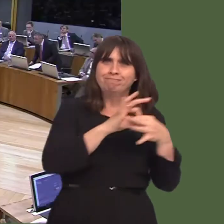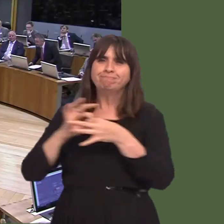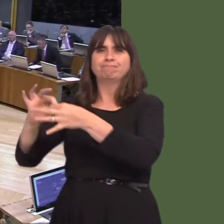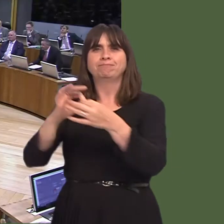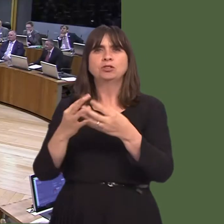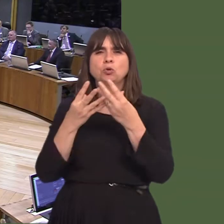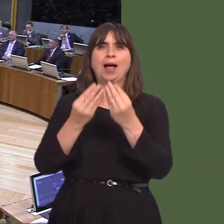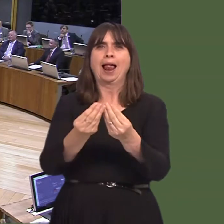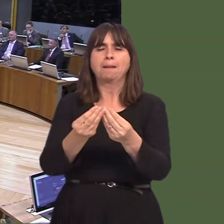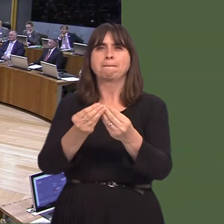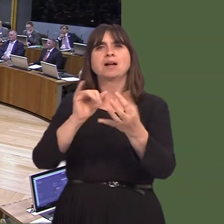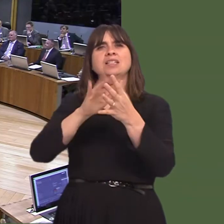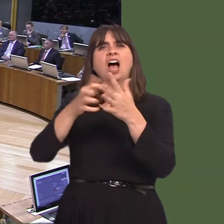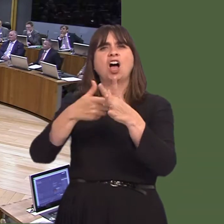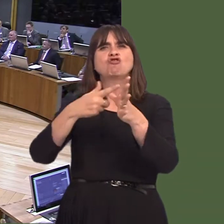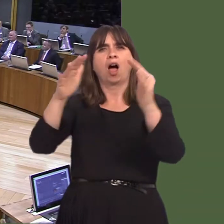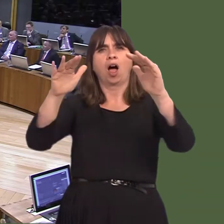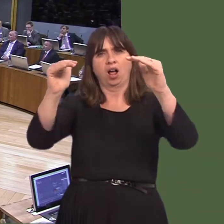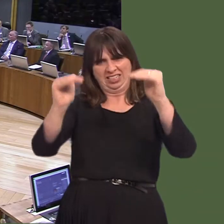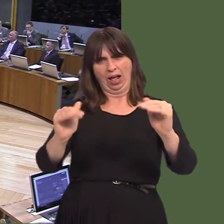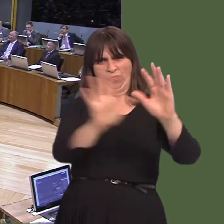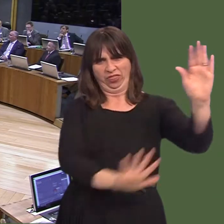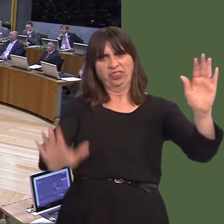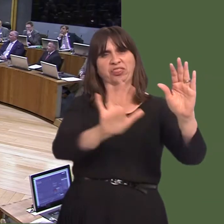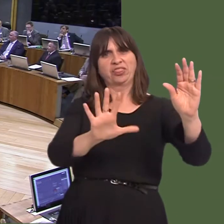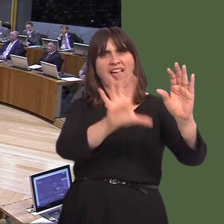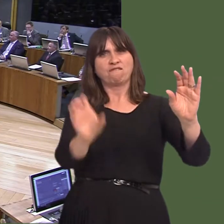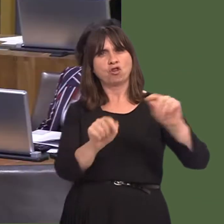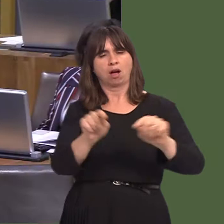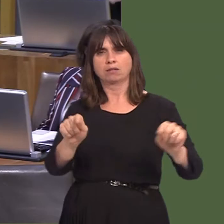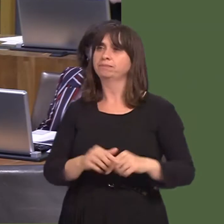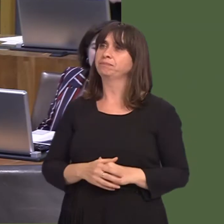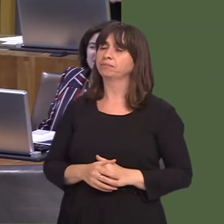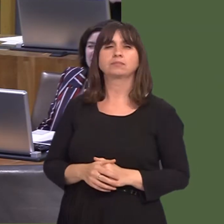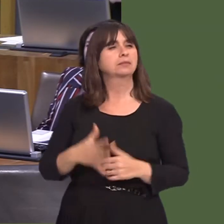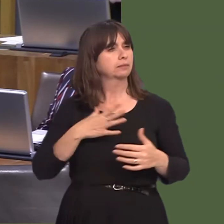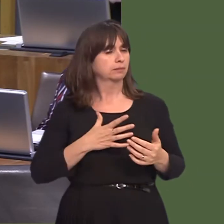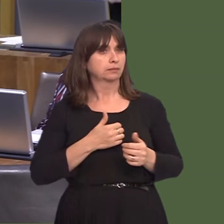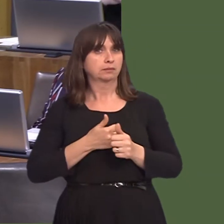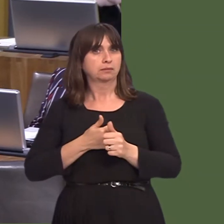Carwyn Jones AM: I support any organisation, of course, that is providing support to those most in need.